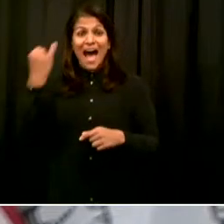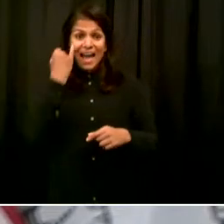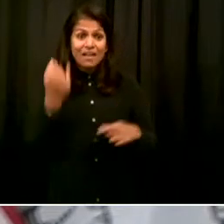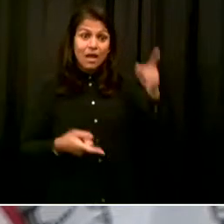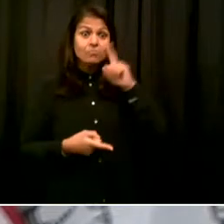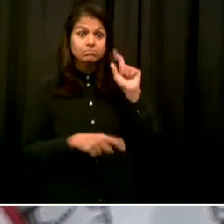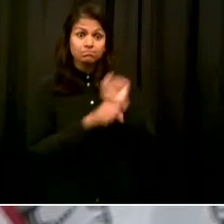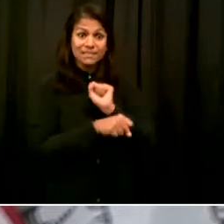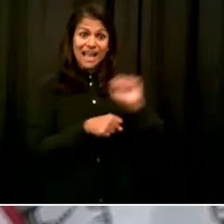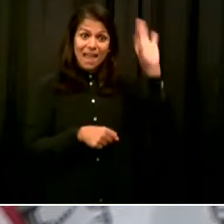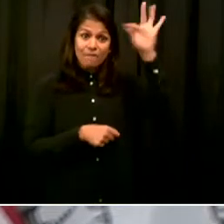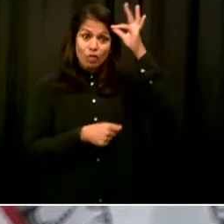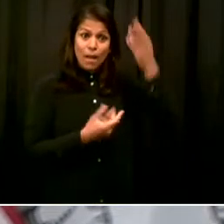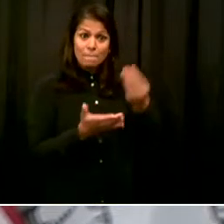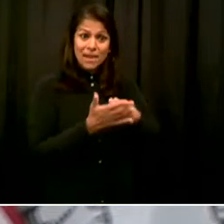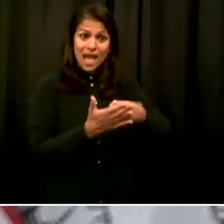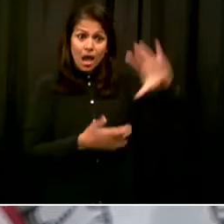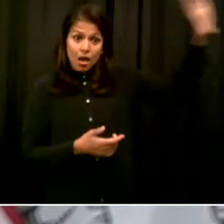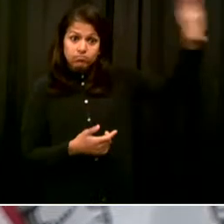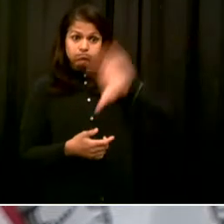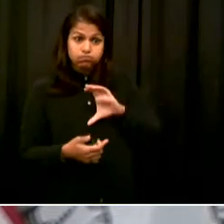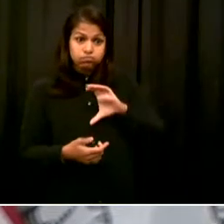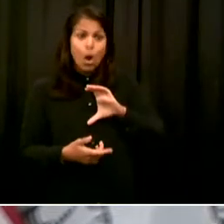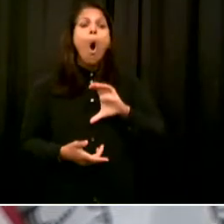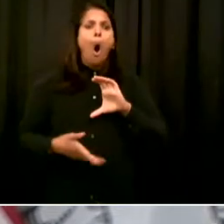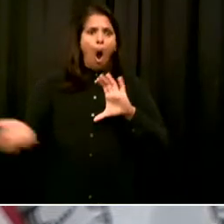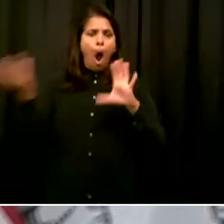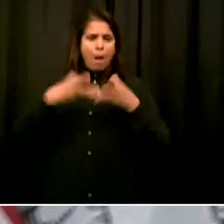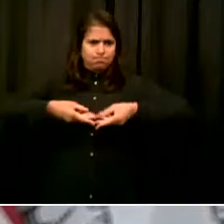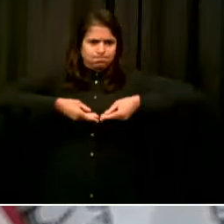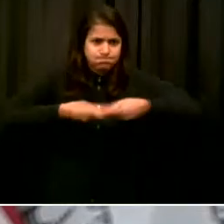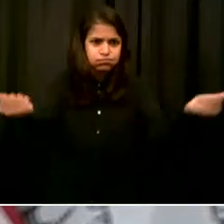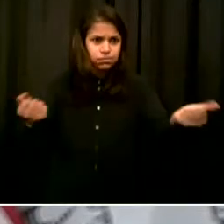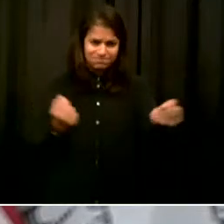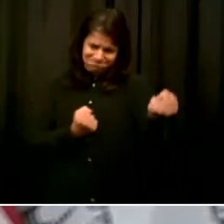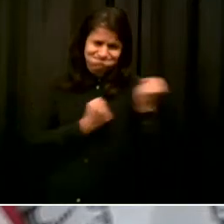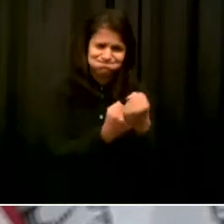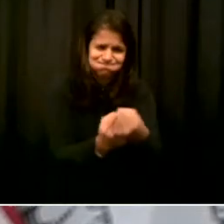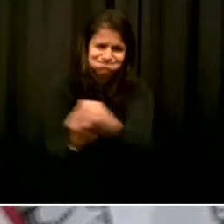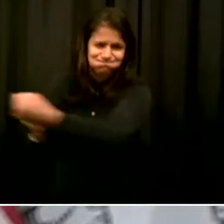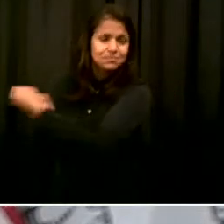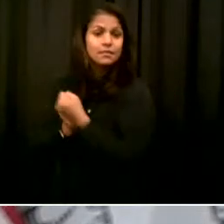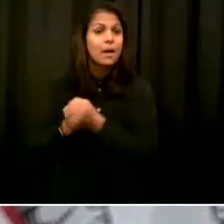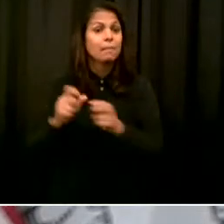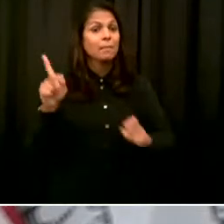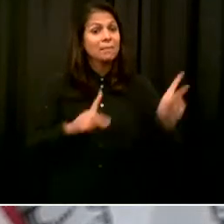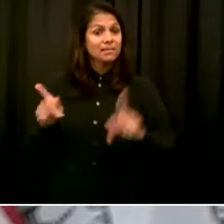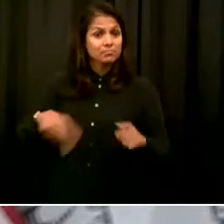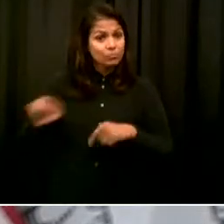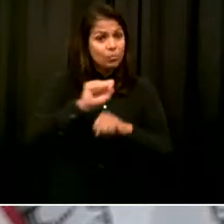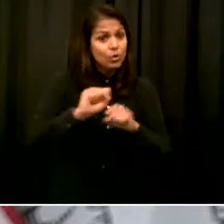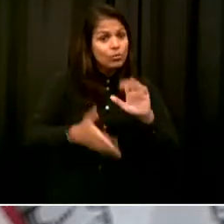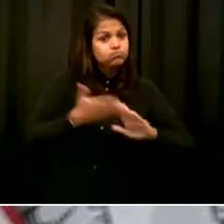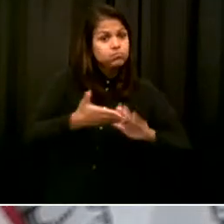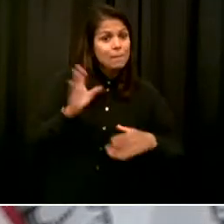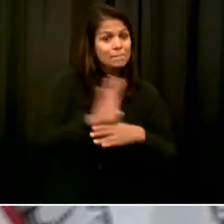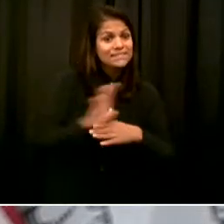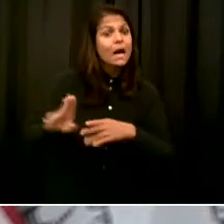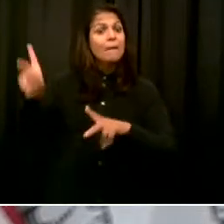STATE GOVERNMENT CBAK ON ITS